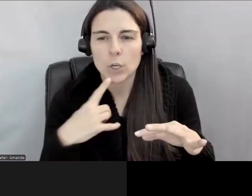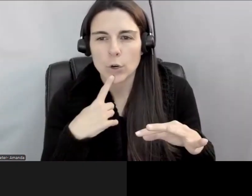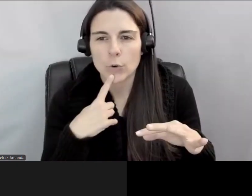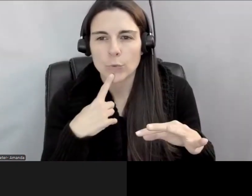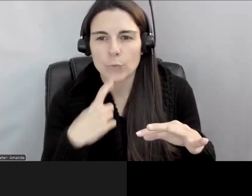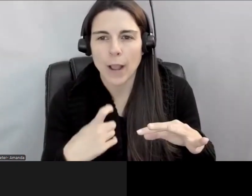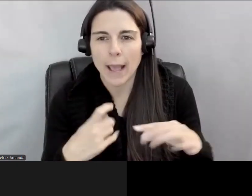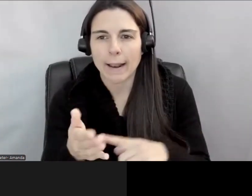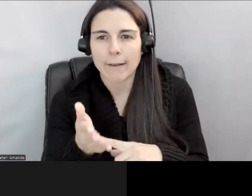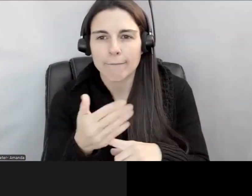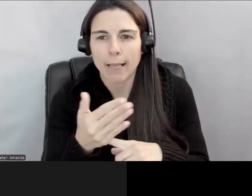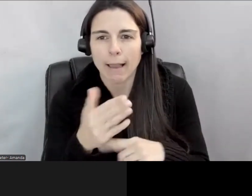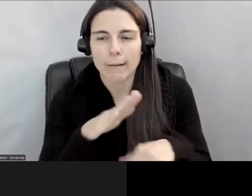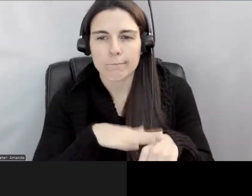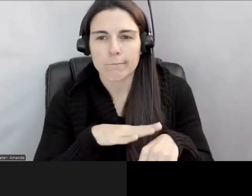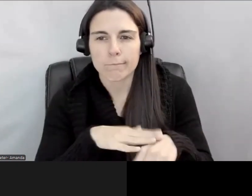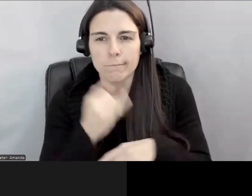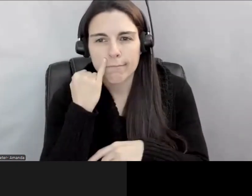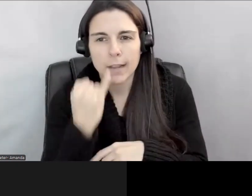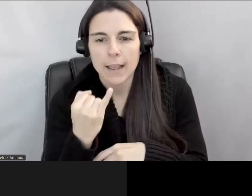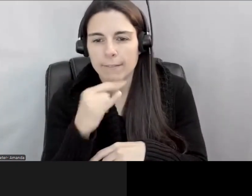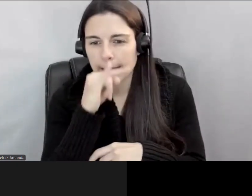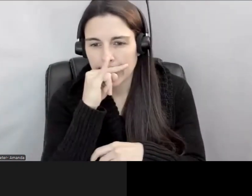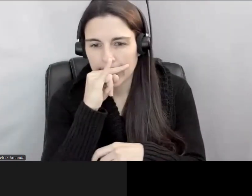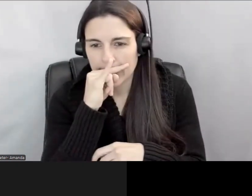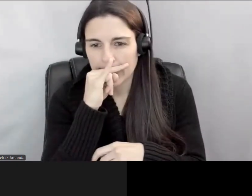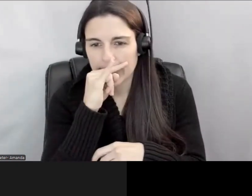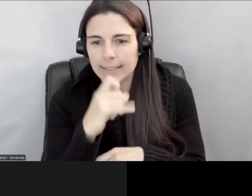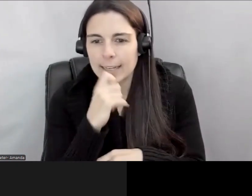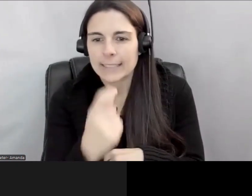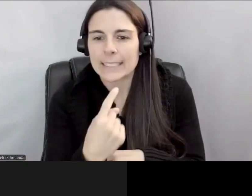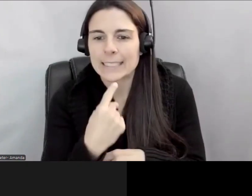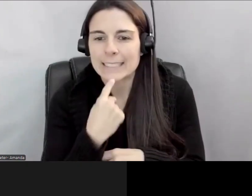if the kid doesn't say it them?